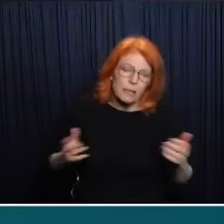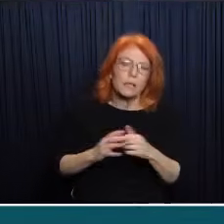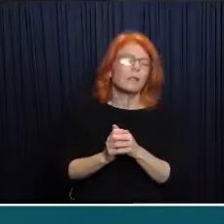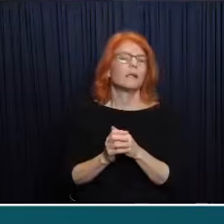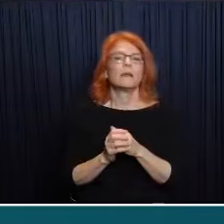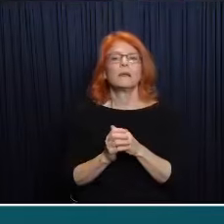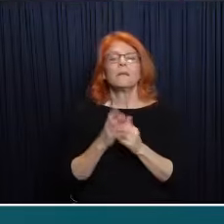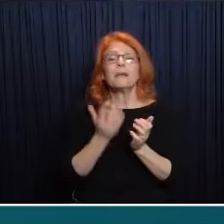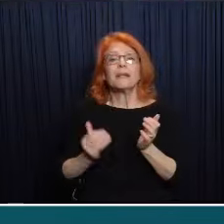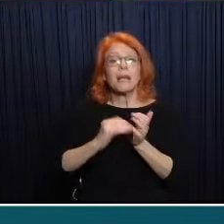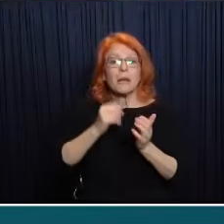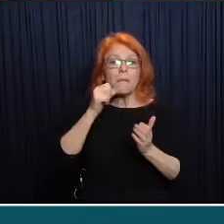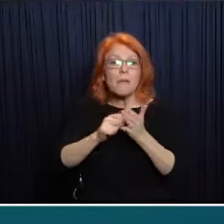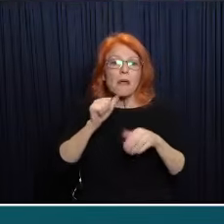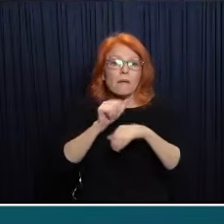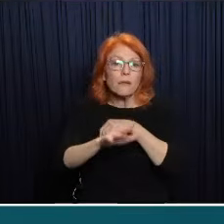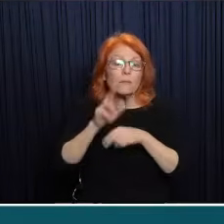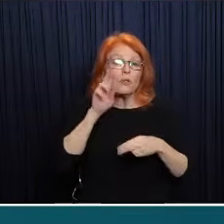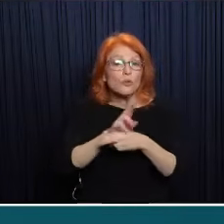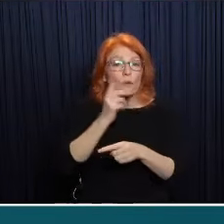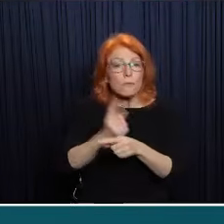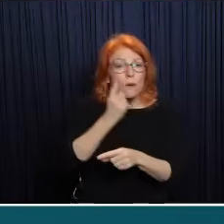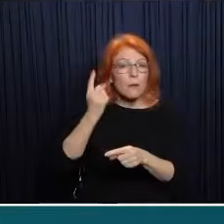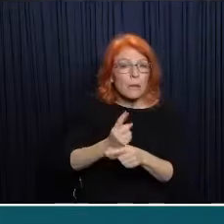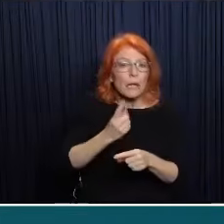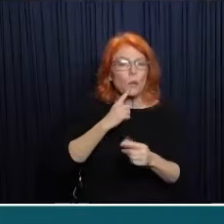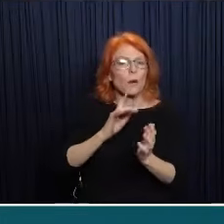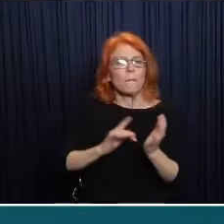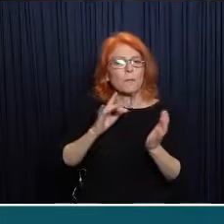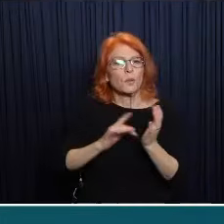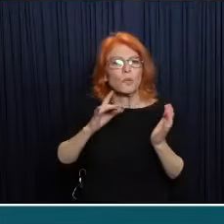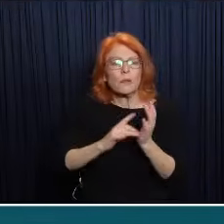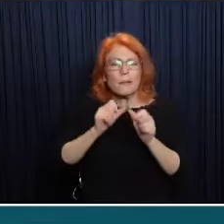ROLLS. WE HAVE AN EARLY VOTE MONTH